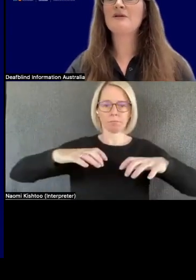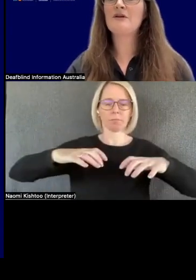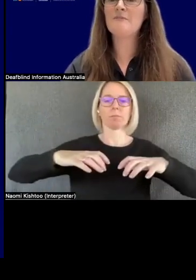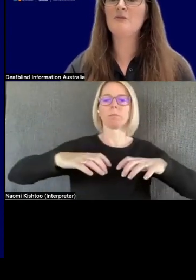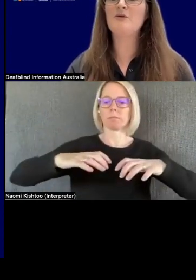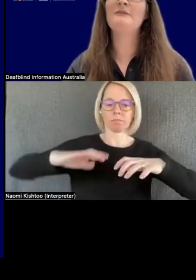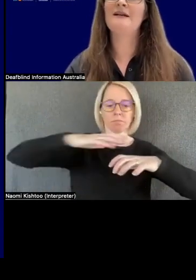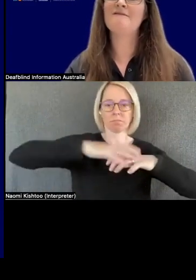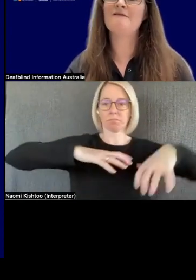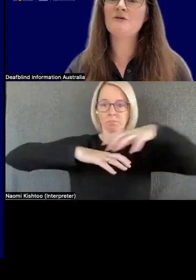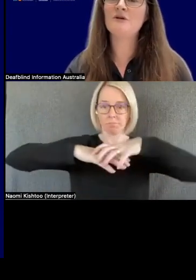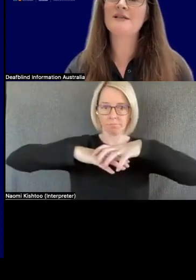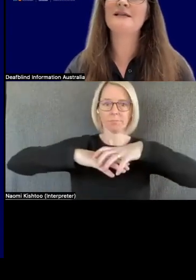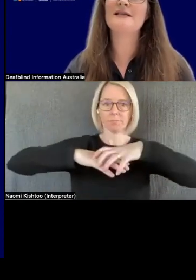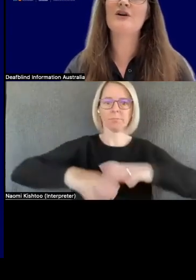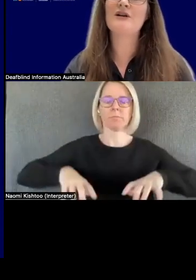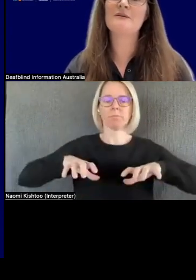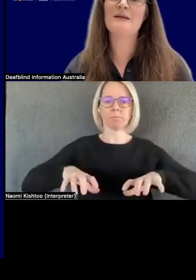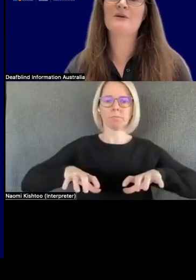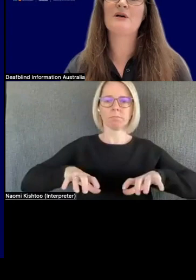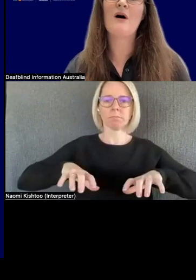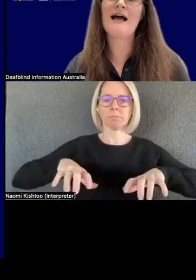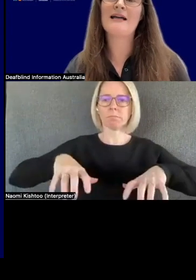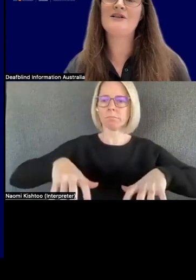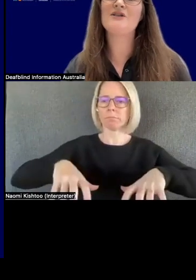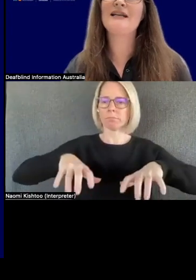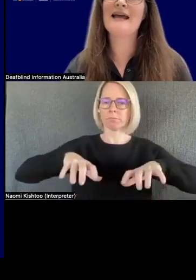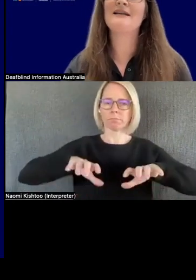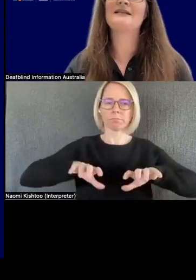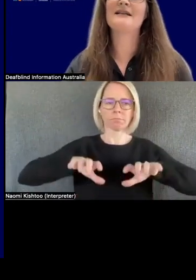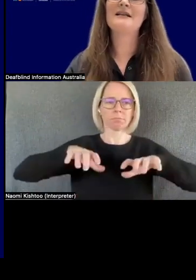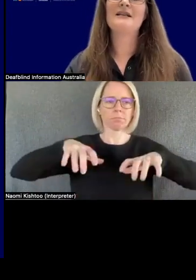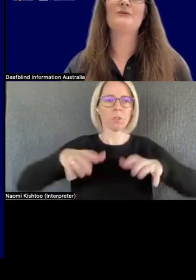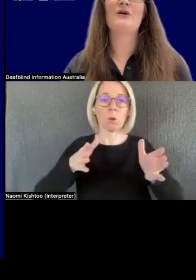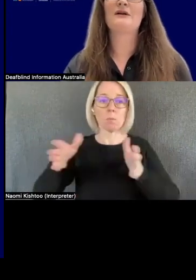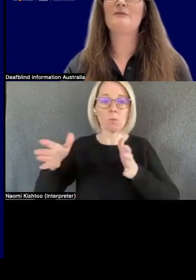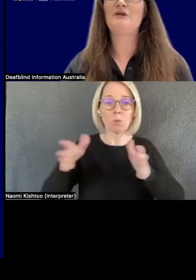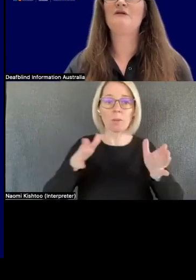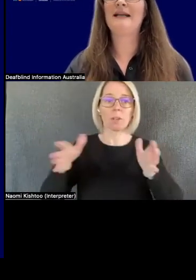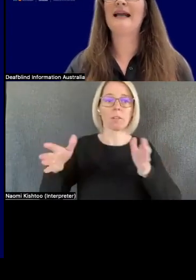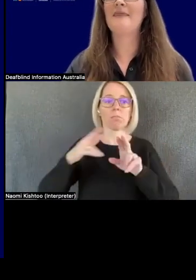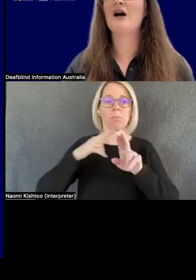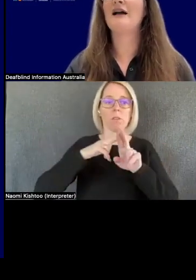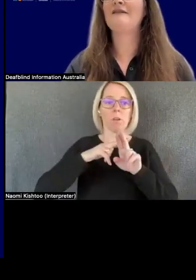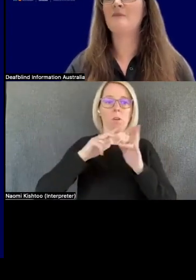also the movement and force that is going to be required to get the rocker moving and the kind of